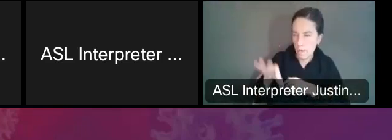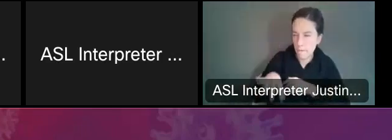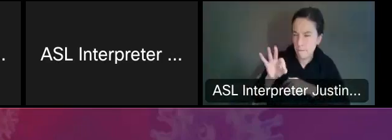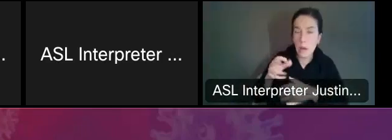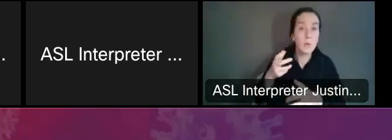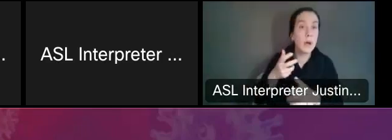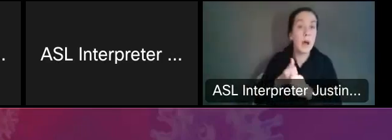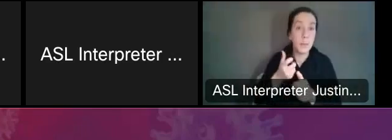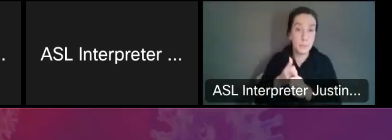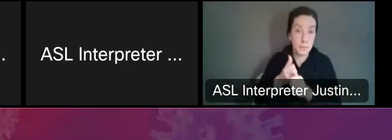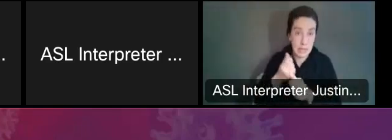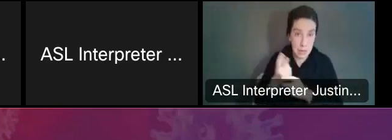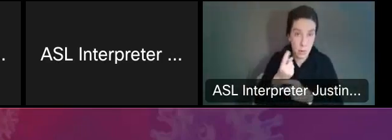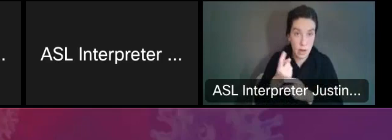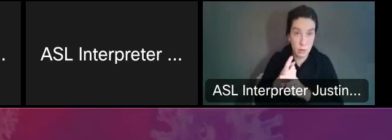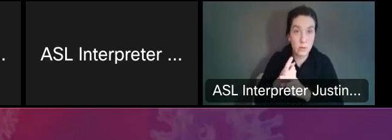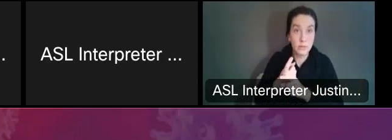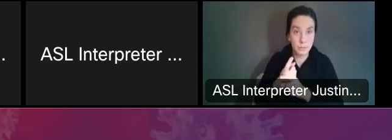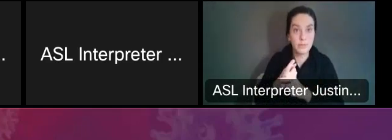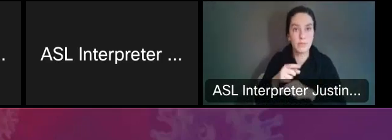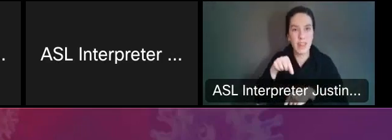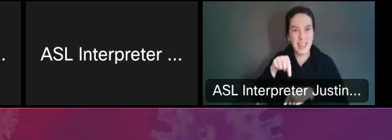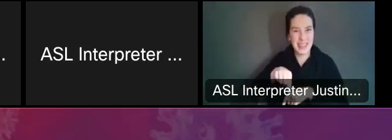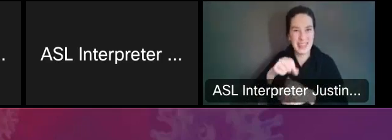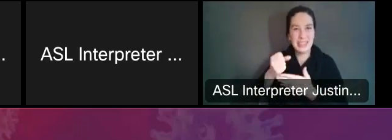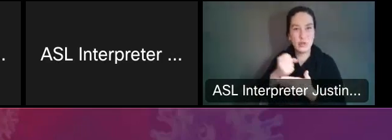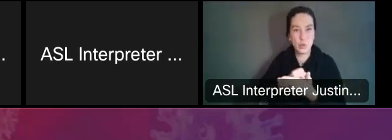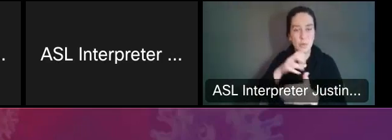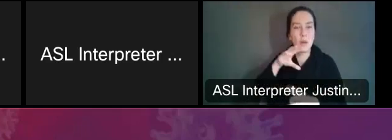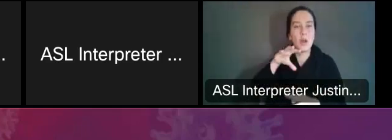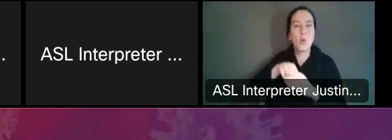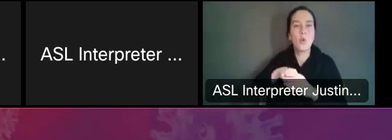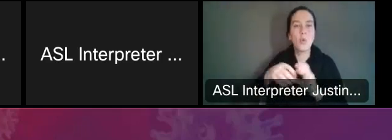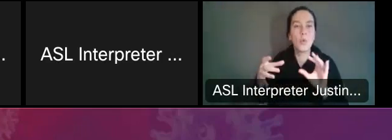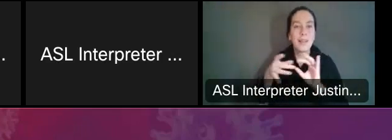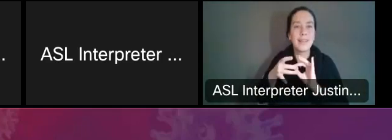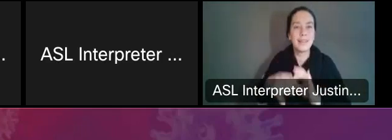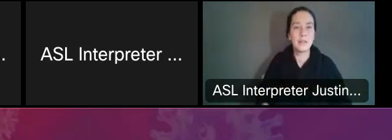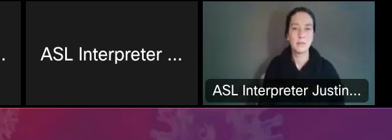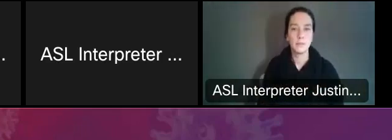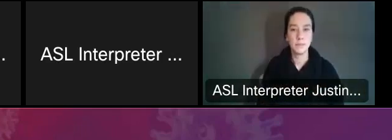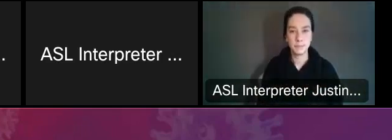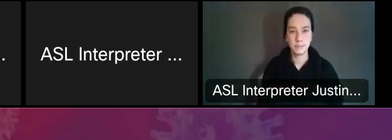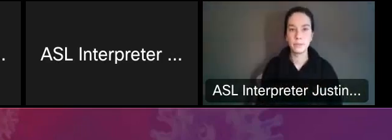We include a link to that Web site in the script of this slide. Next.